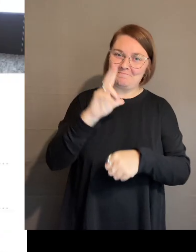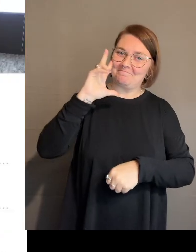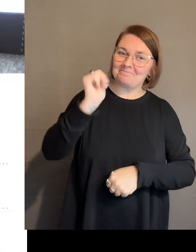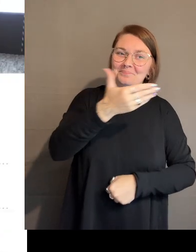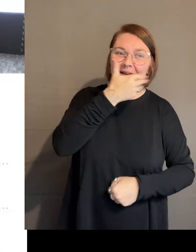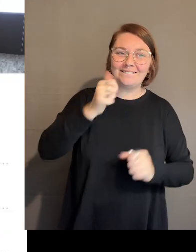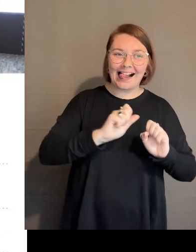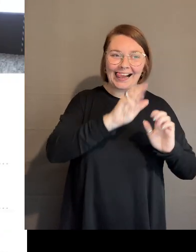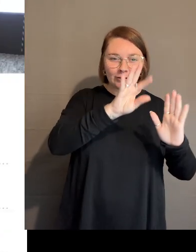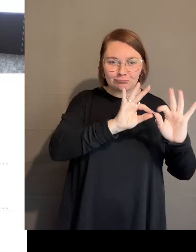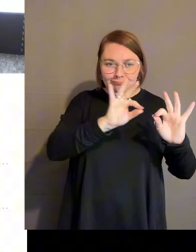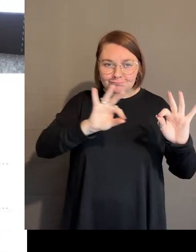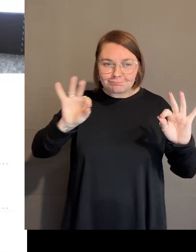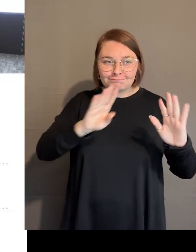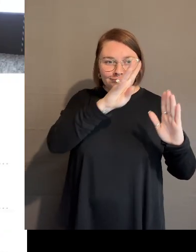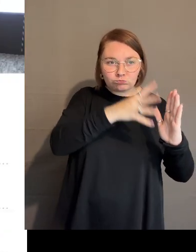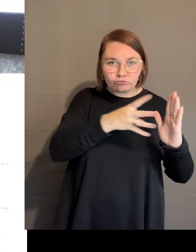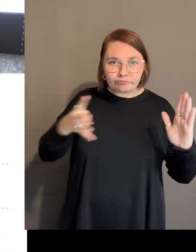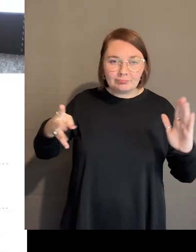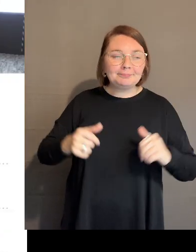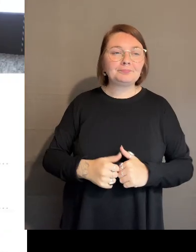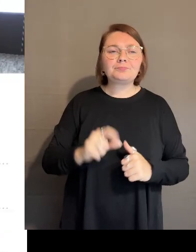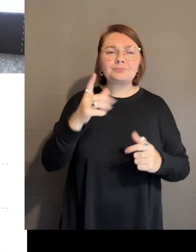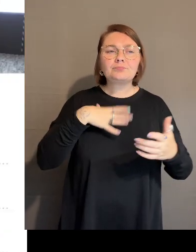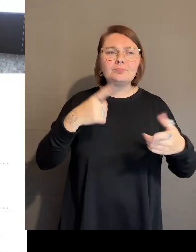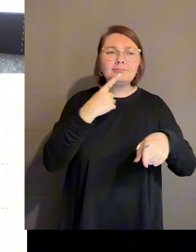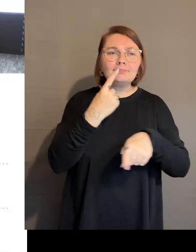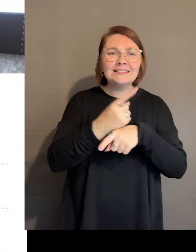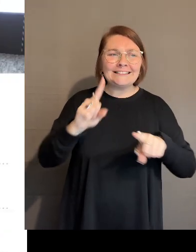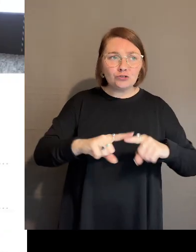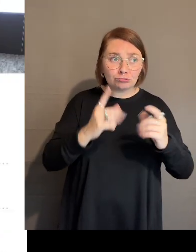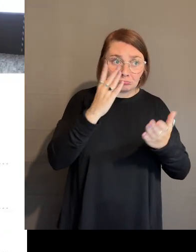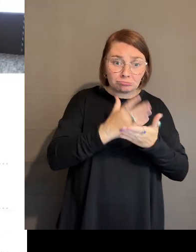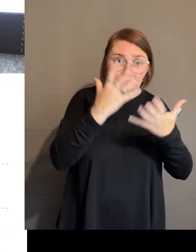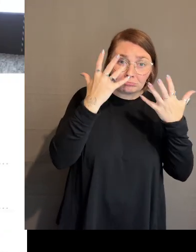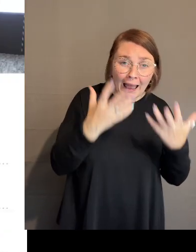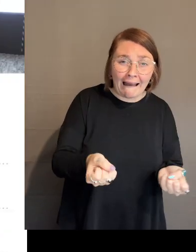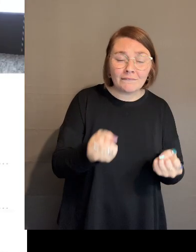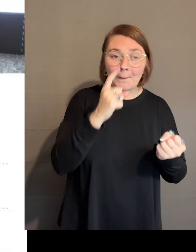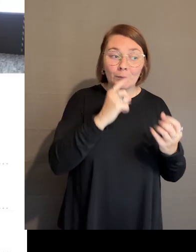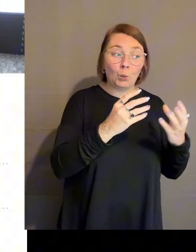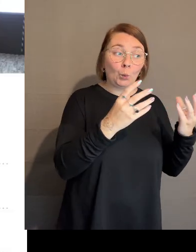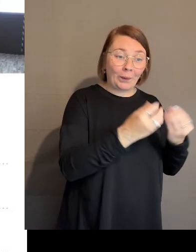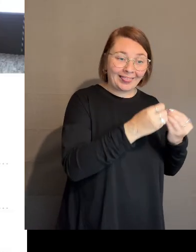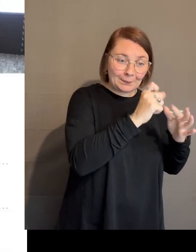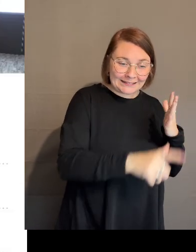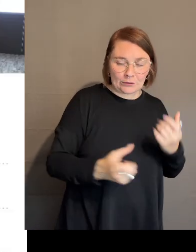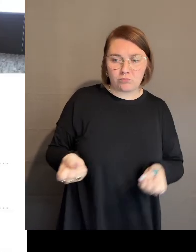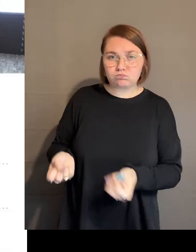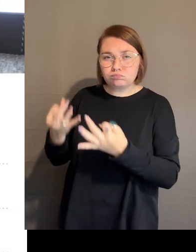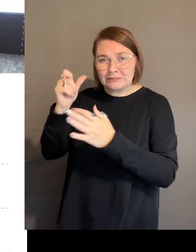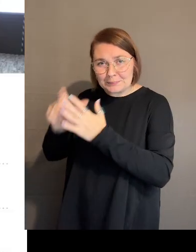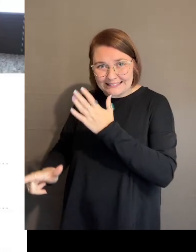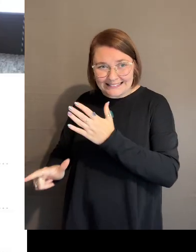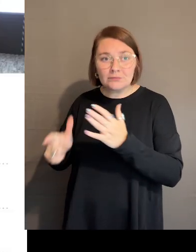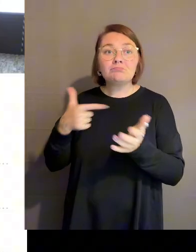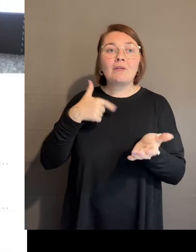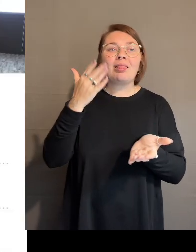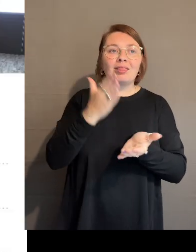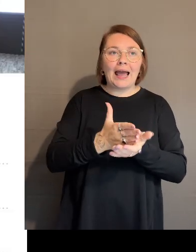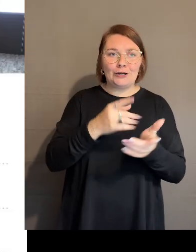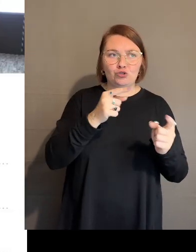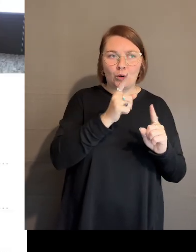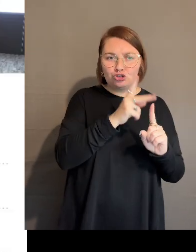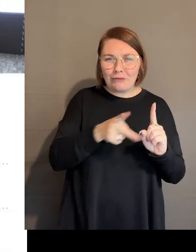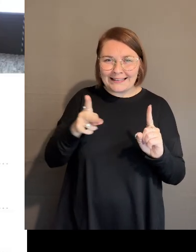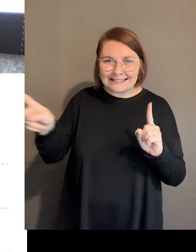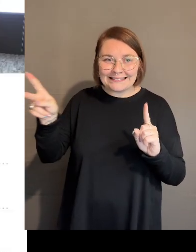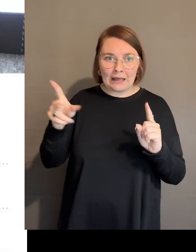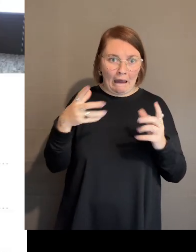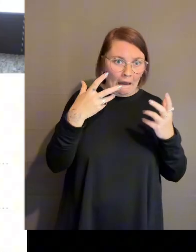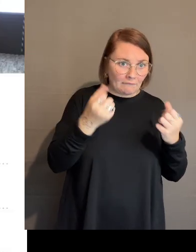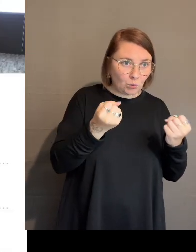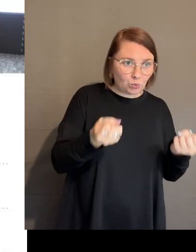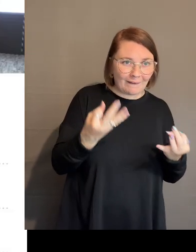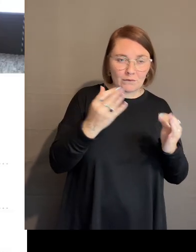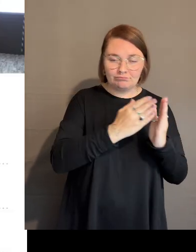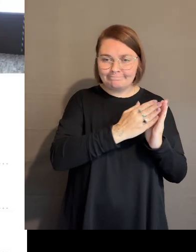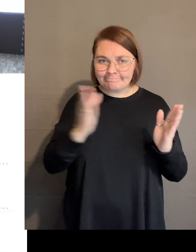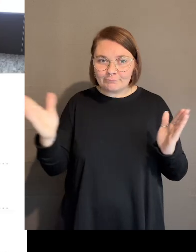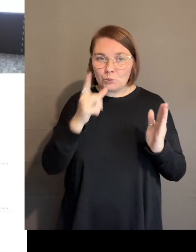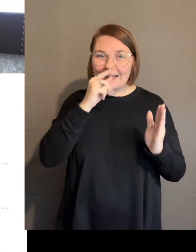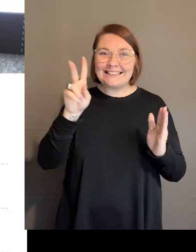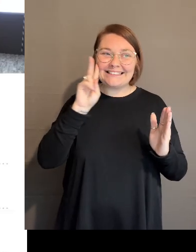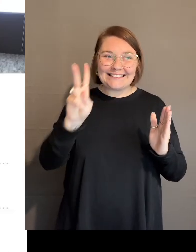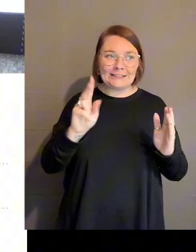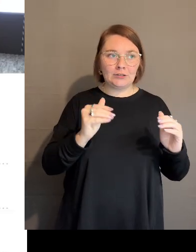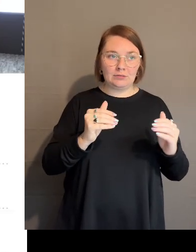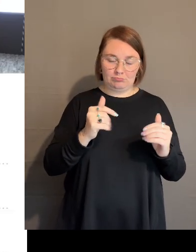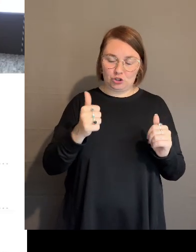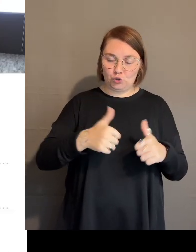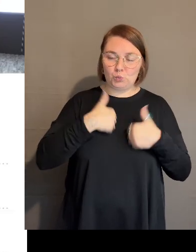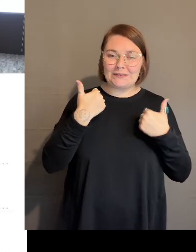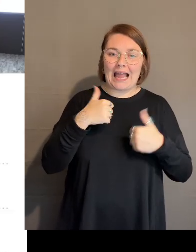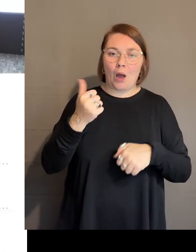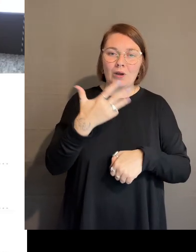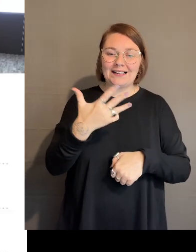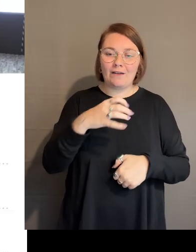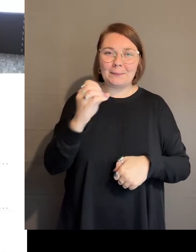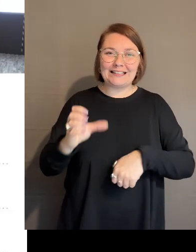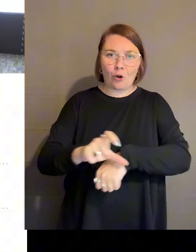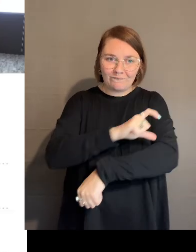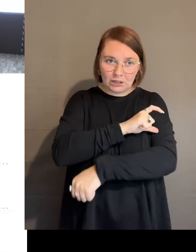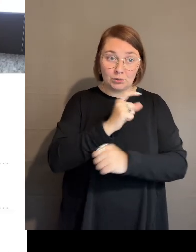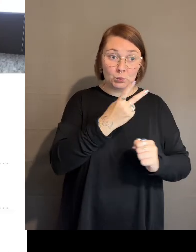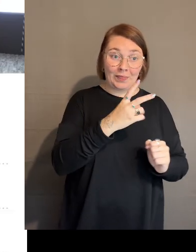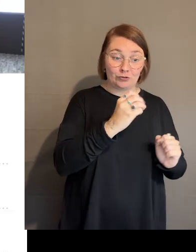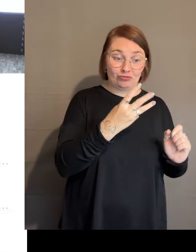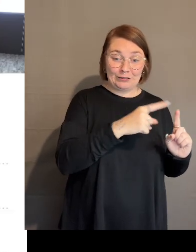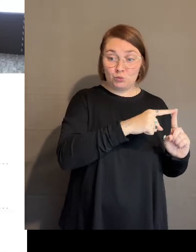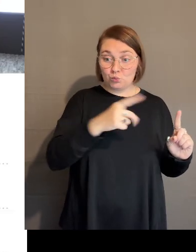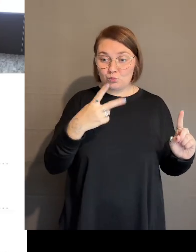I'll firstly talk about the differences in prevalences between people with and without disability, and then trends of prevalences over time, by comparing the 95% confidence interval between 2003 and 2023.